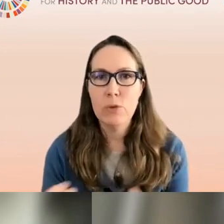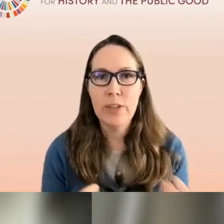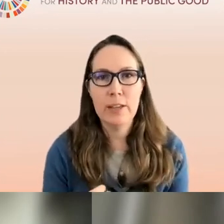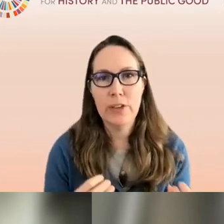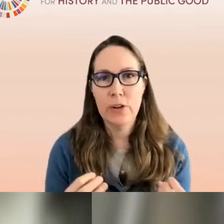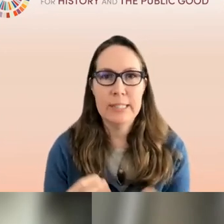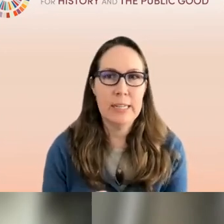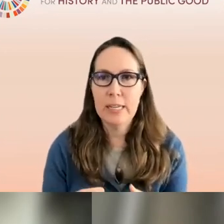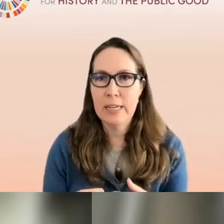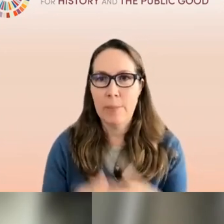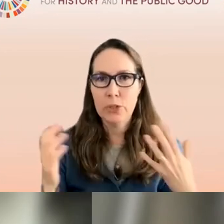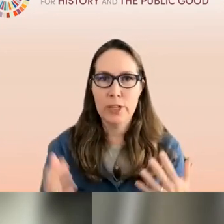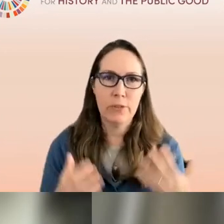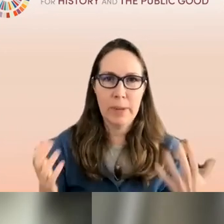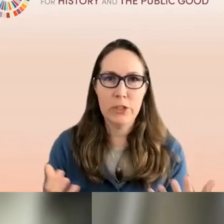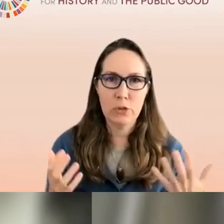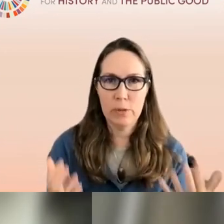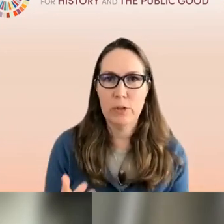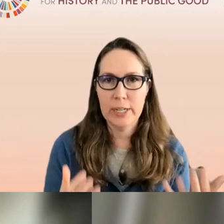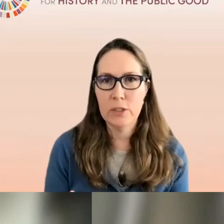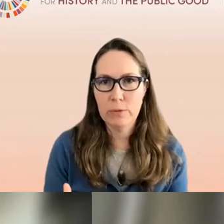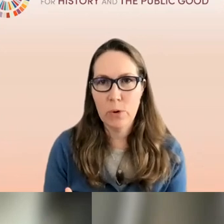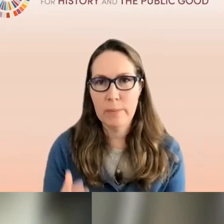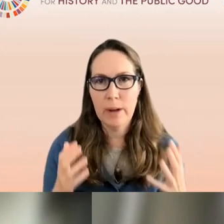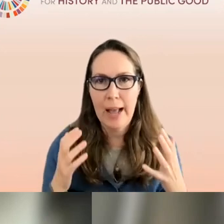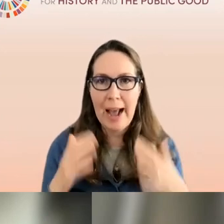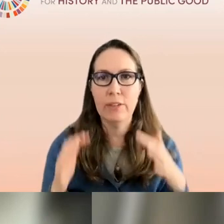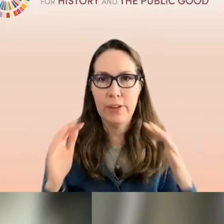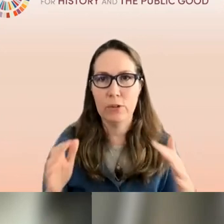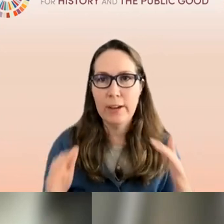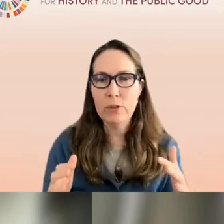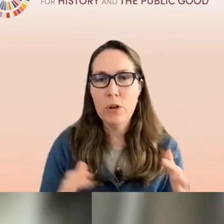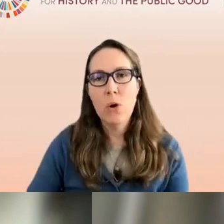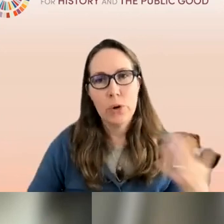if you think there is any opportunity for major criminal justice reform at the federal level,